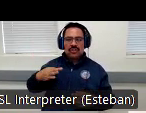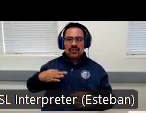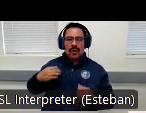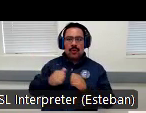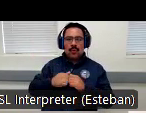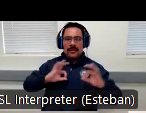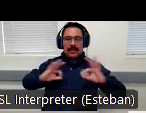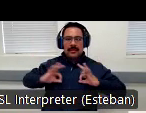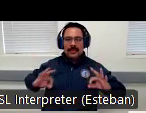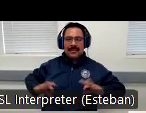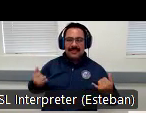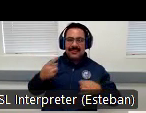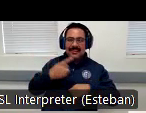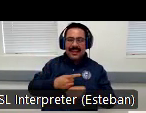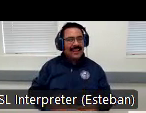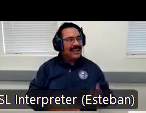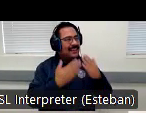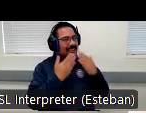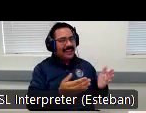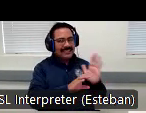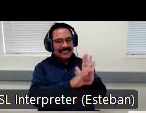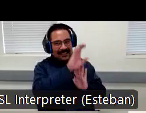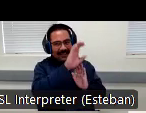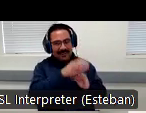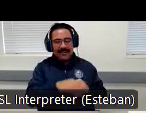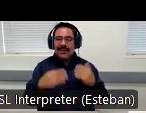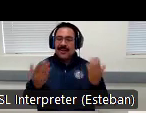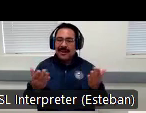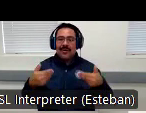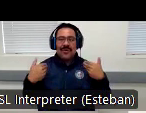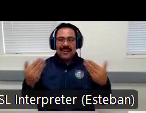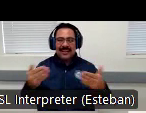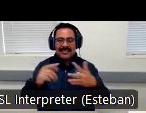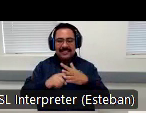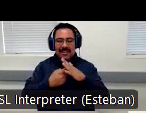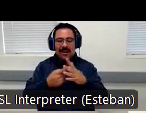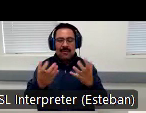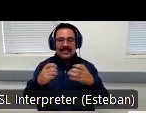Thanks, Clare. All right, we'll get started. We just want to start by going